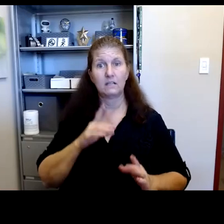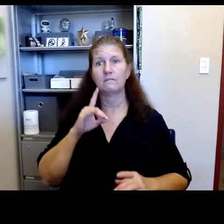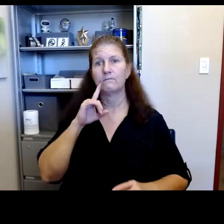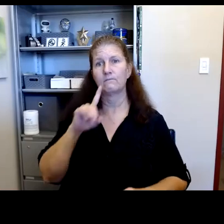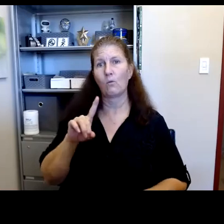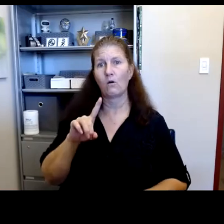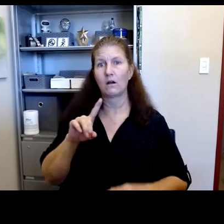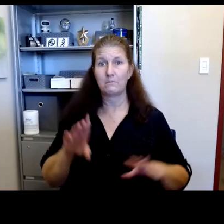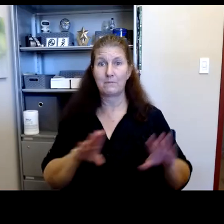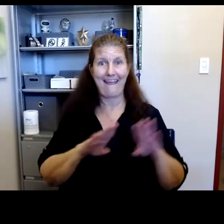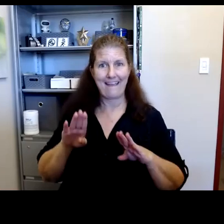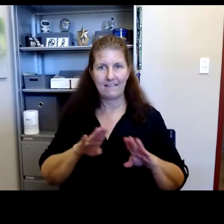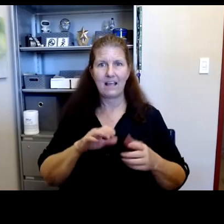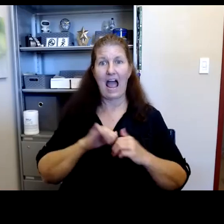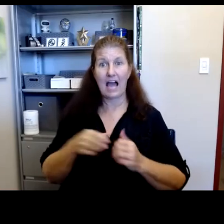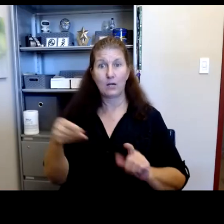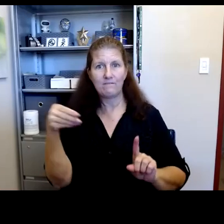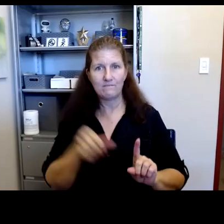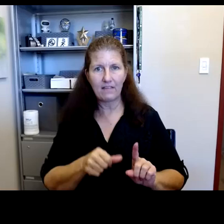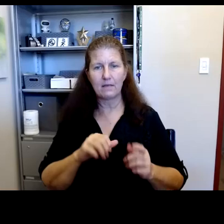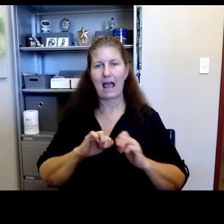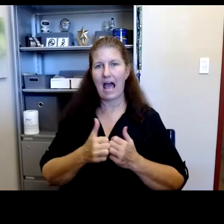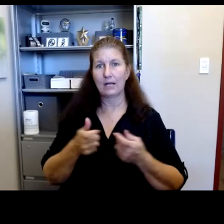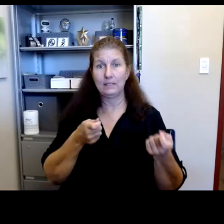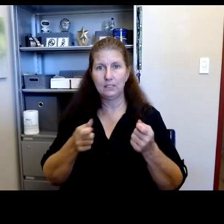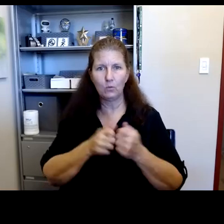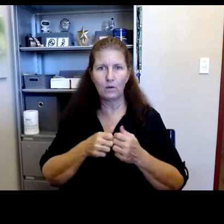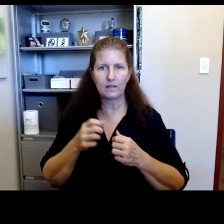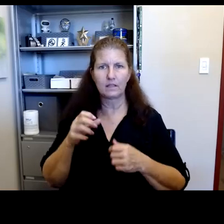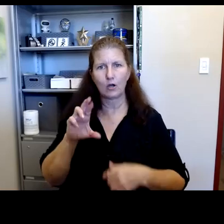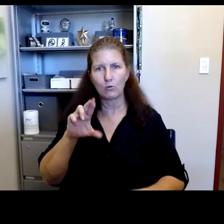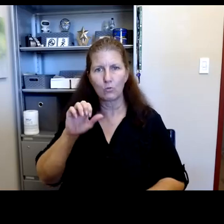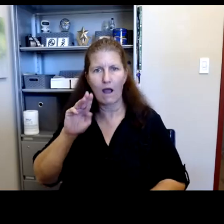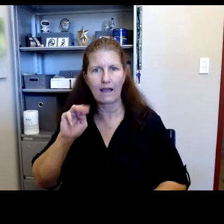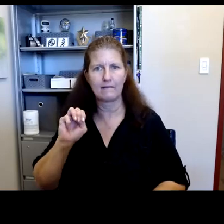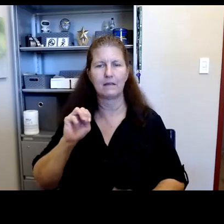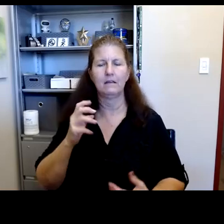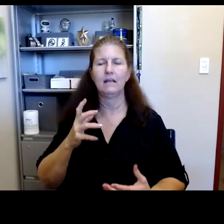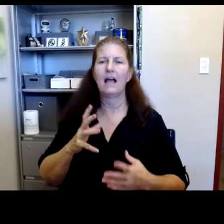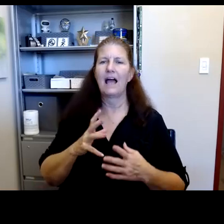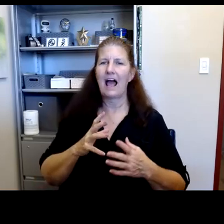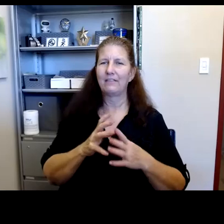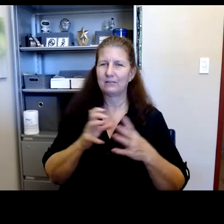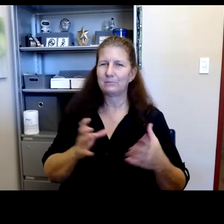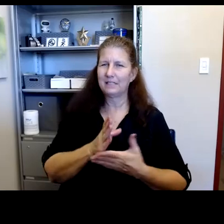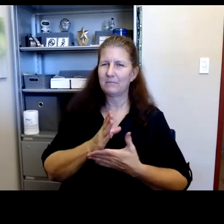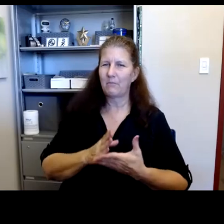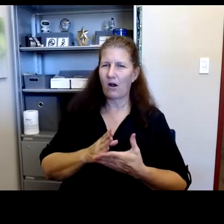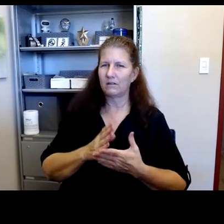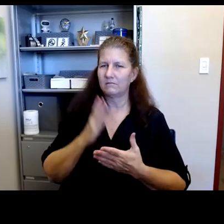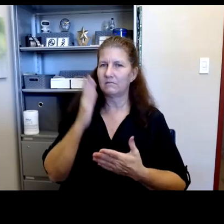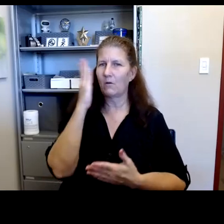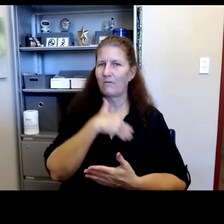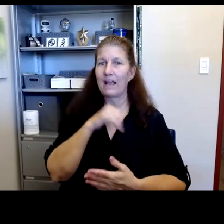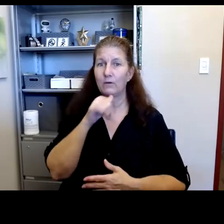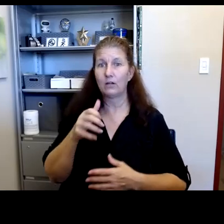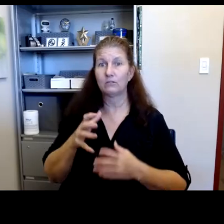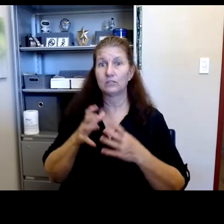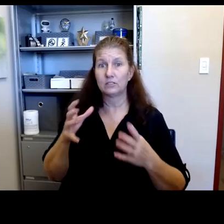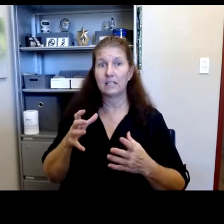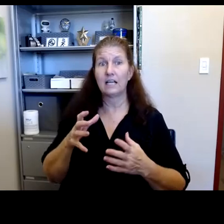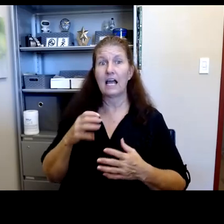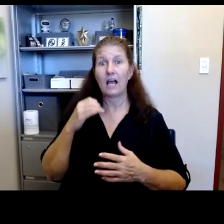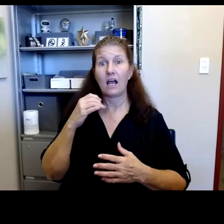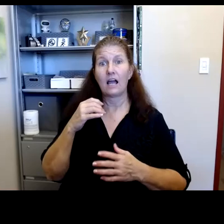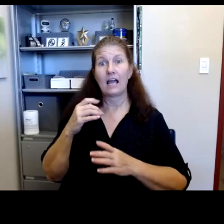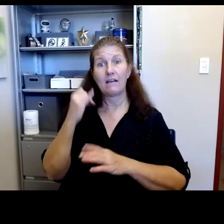Robyn Thomas: be behaving to be funded. How do we deal with crime? And I think there there's a big piece of the puzzle missing. If we don't talk about how much better things get for law enforcement